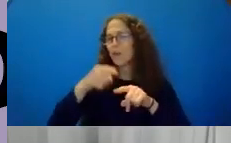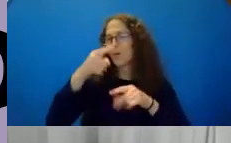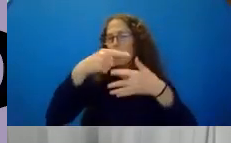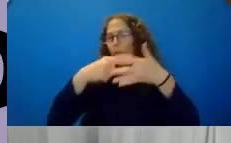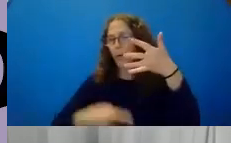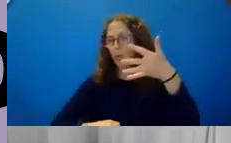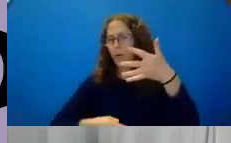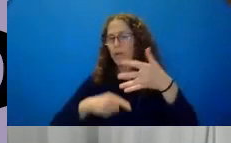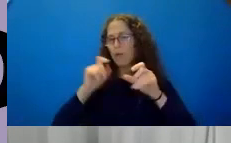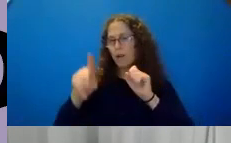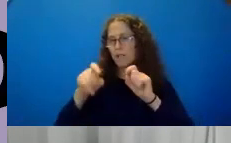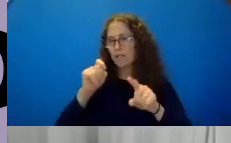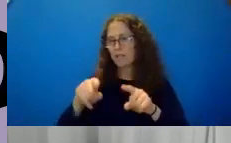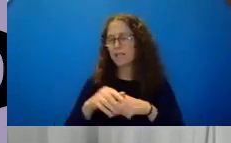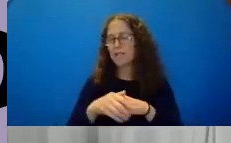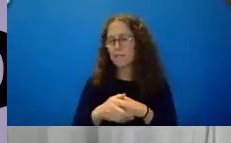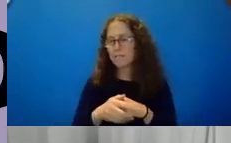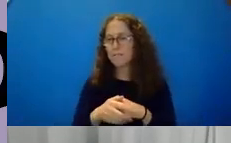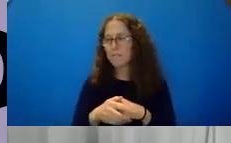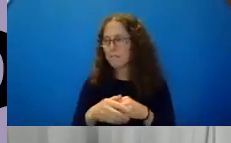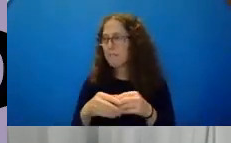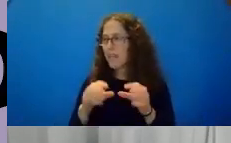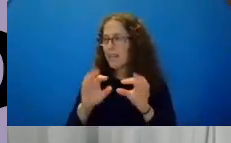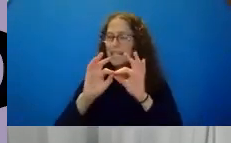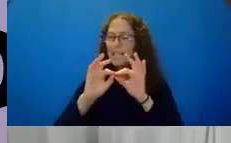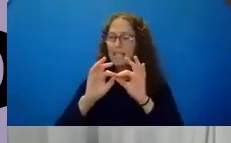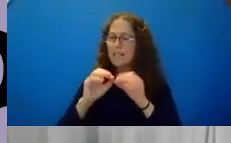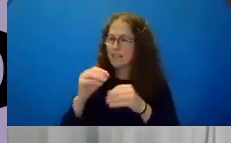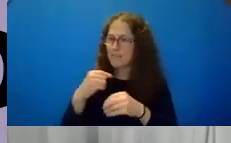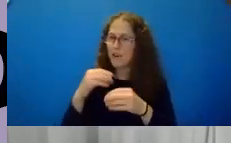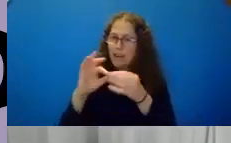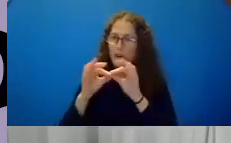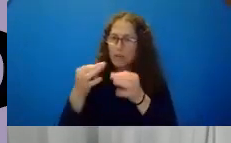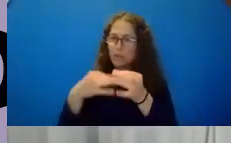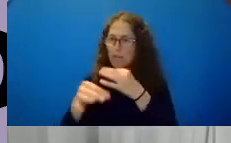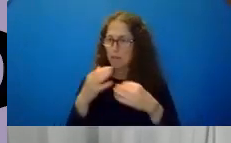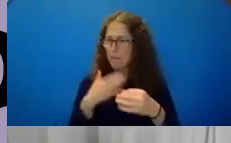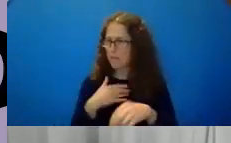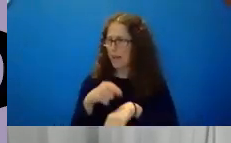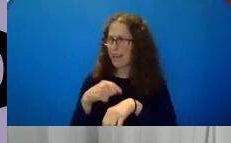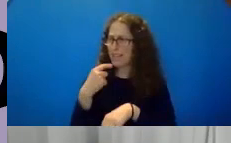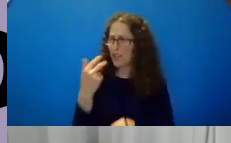THEY CAN ALSO